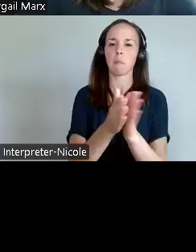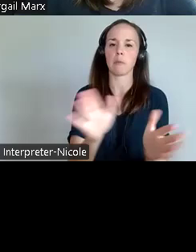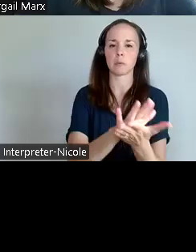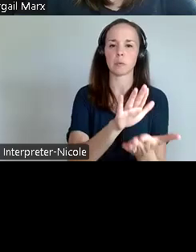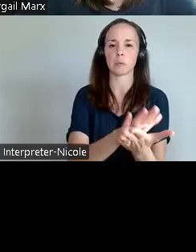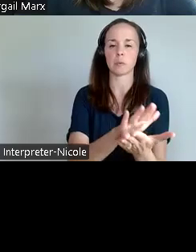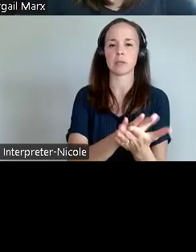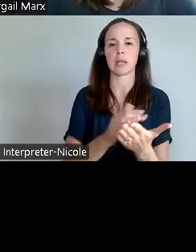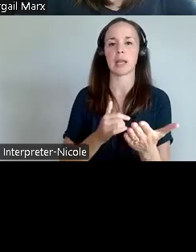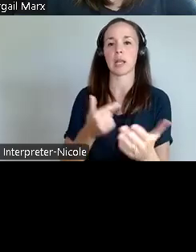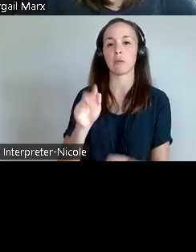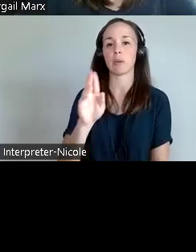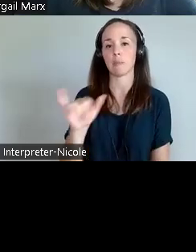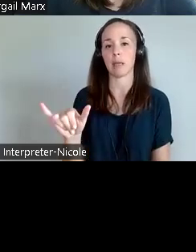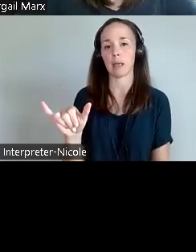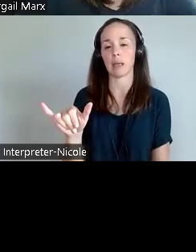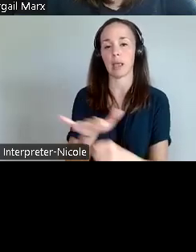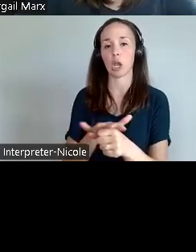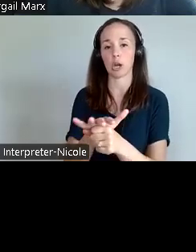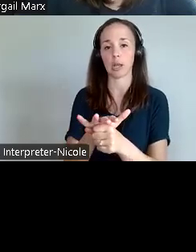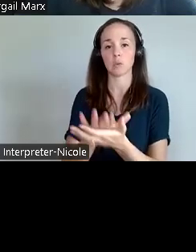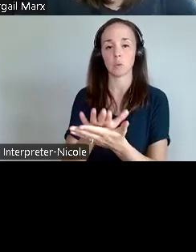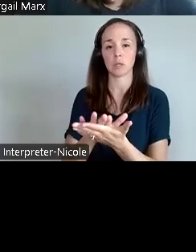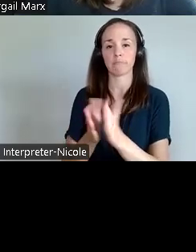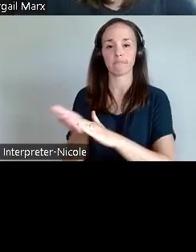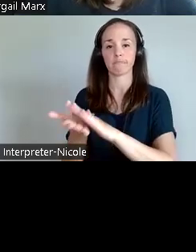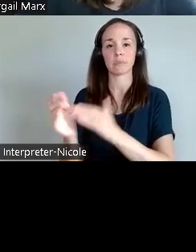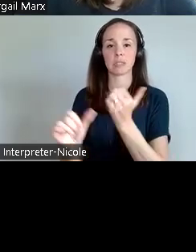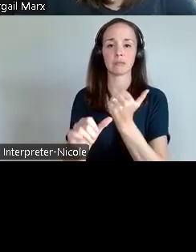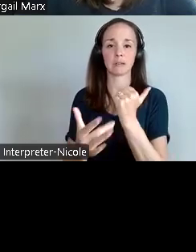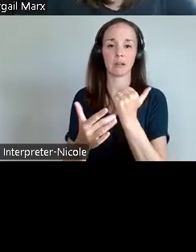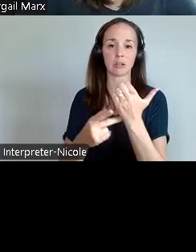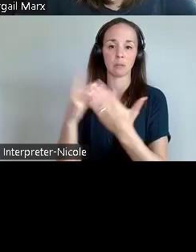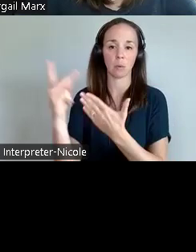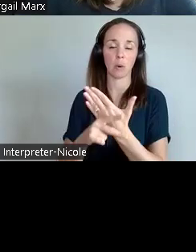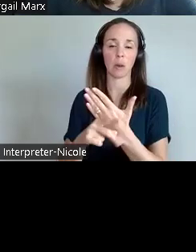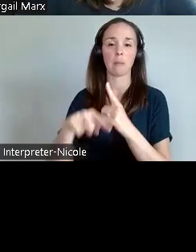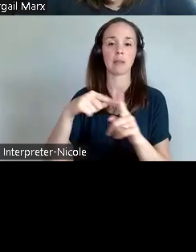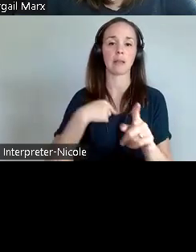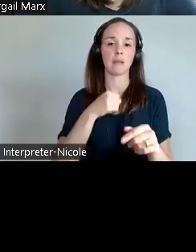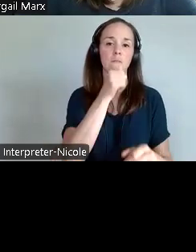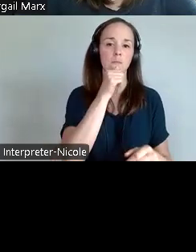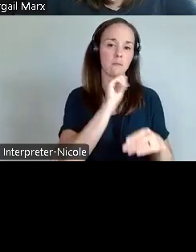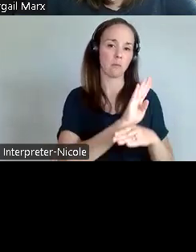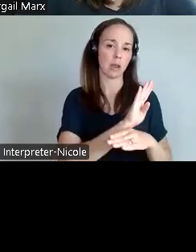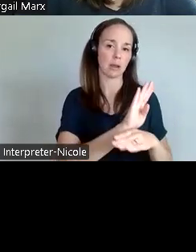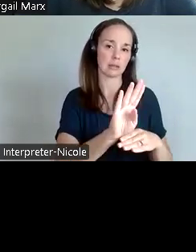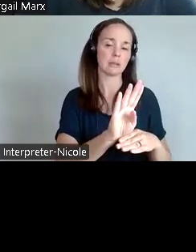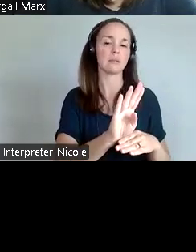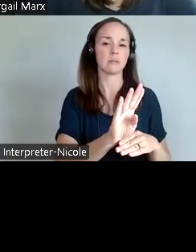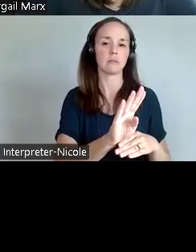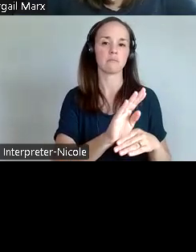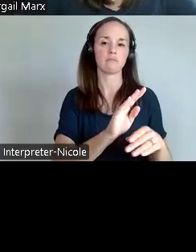Green Bay Area Public Schools, and I also have a private practice in the area, Building AAC.